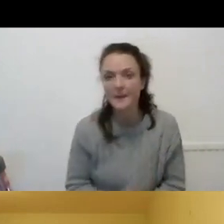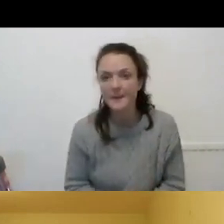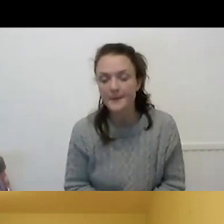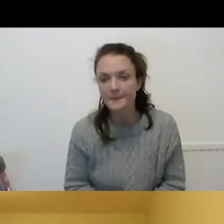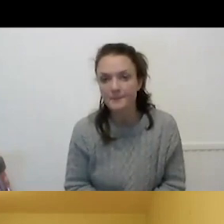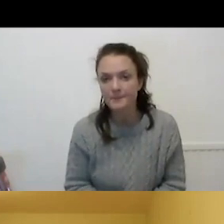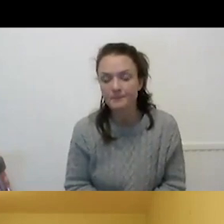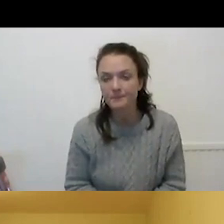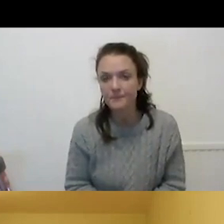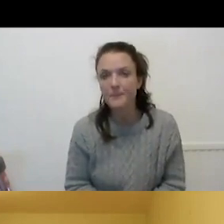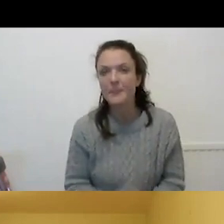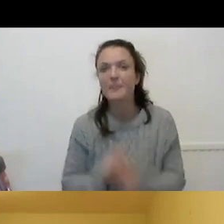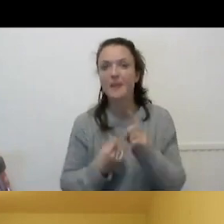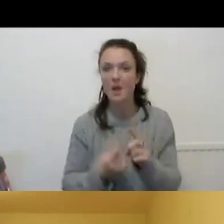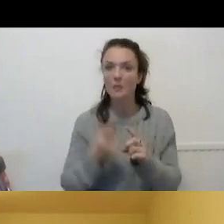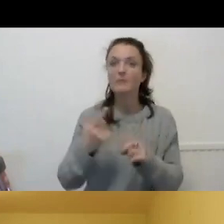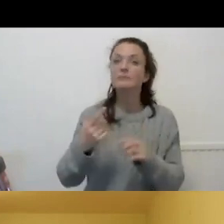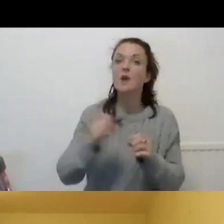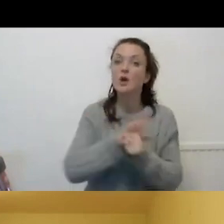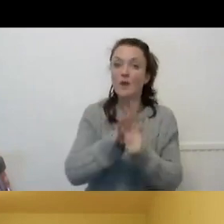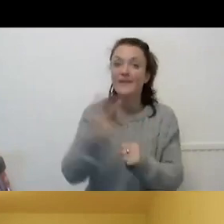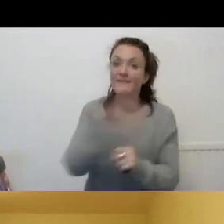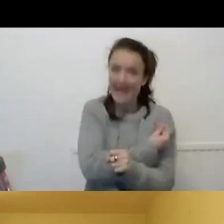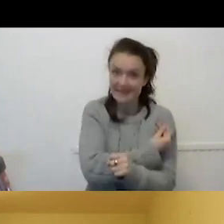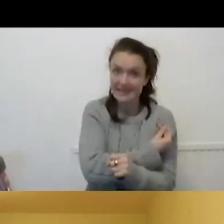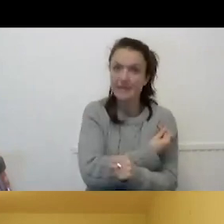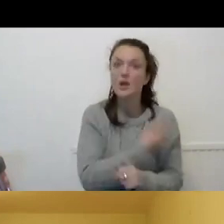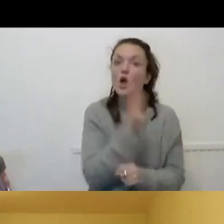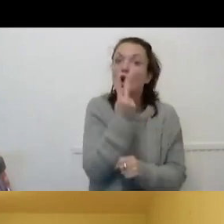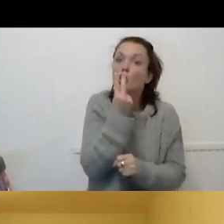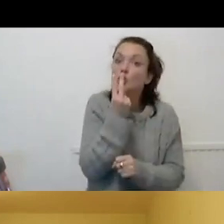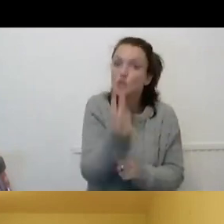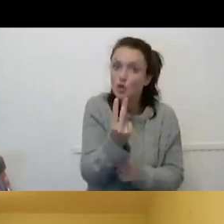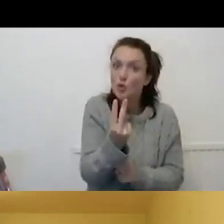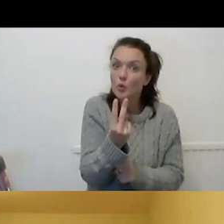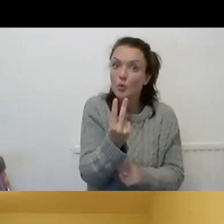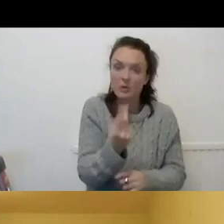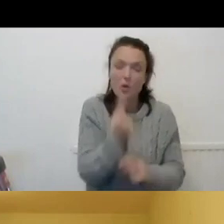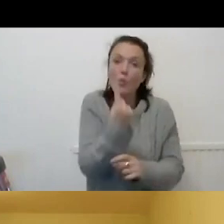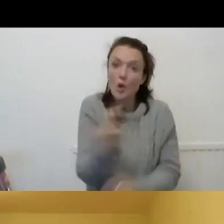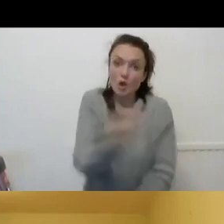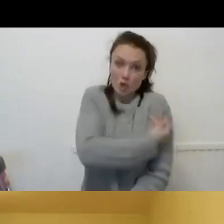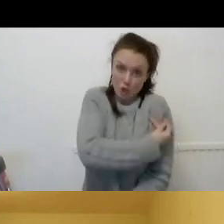two doses three weeks apart, and now it's been changed. So you get a vaccine, and then maybe